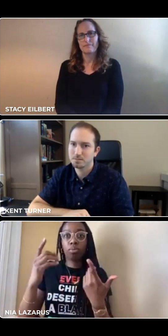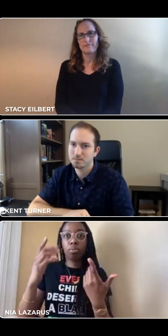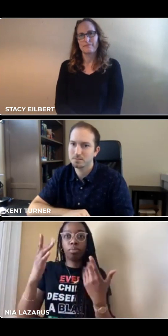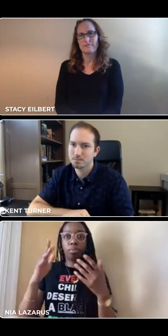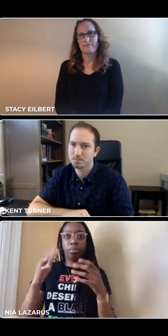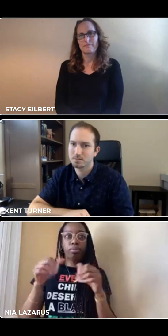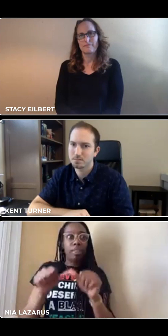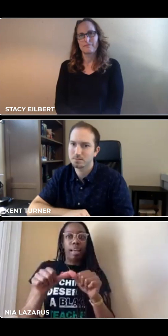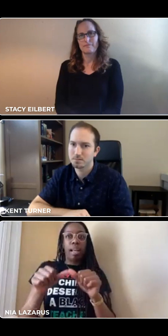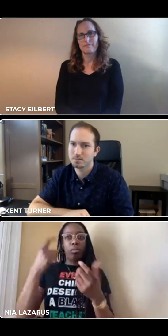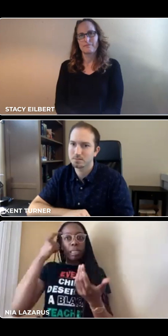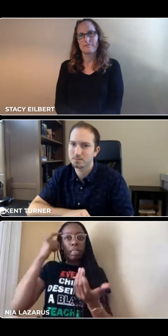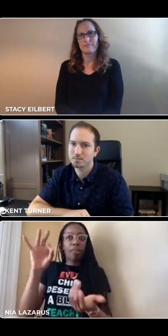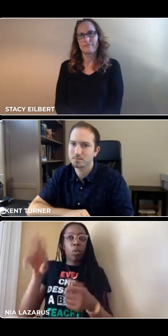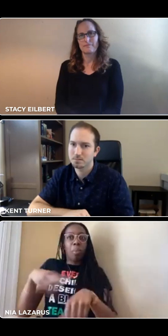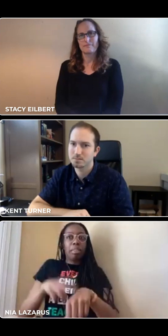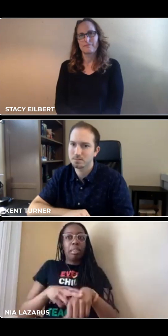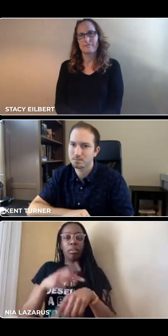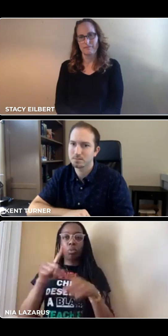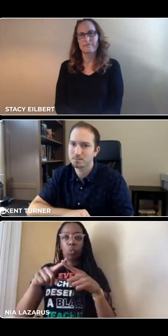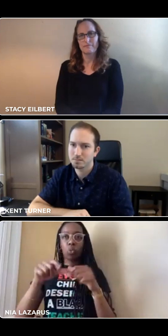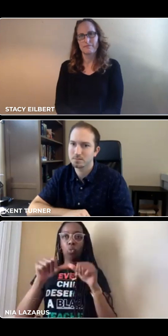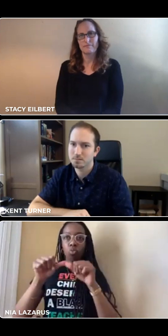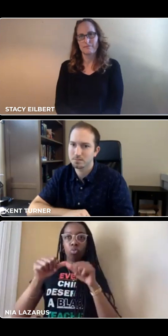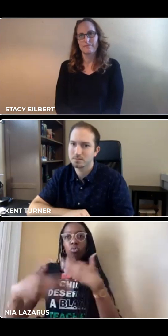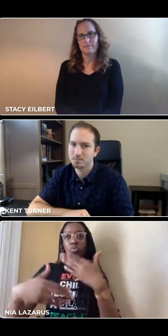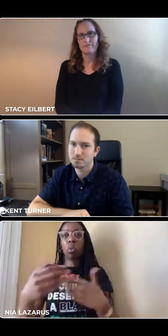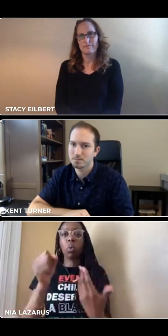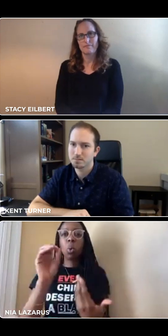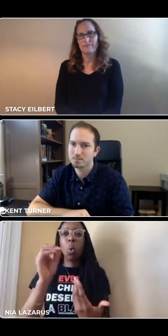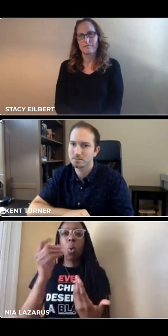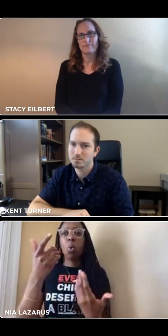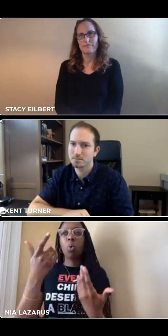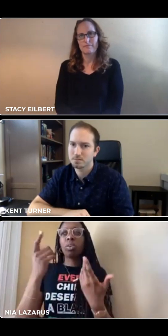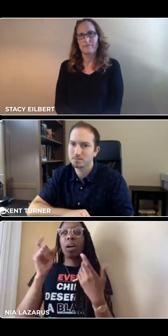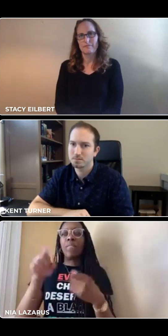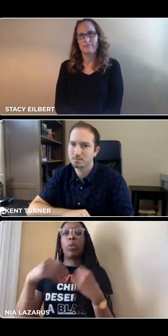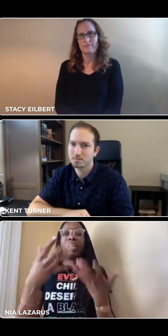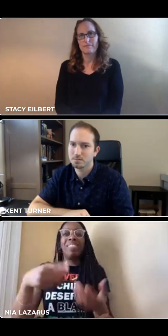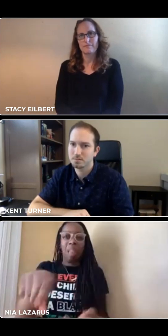We're struggling at this time, some of us are, to maintain a sense of normality and to continue